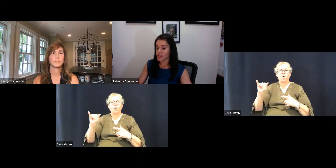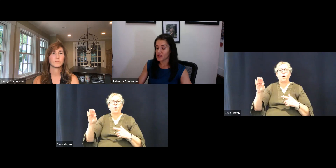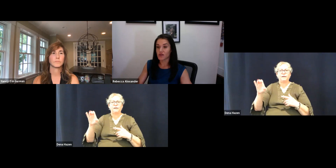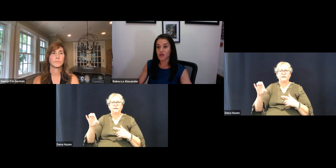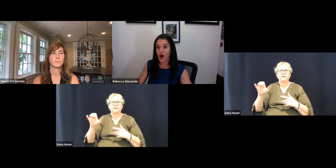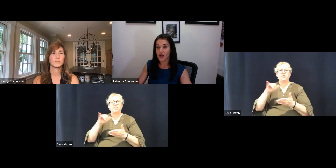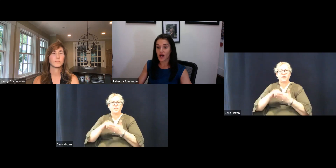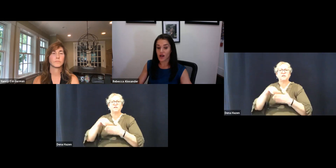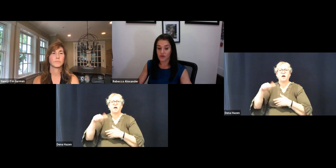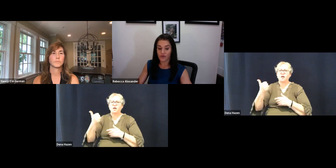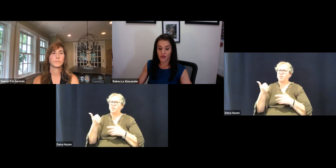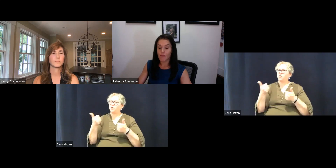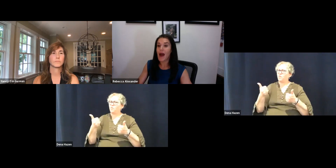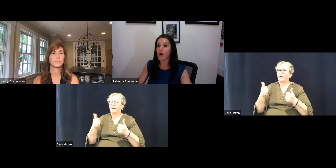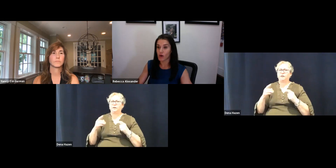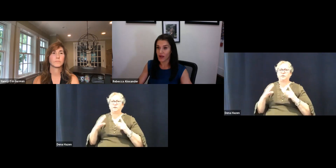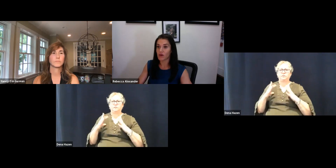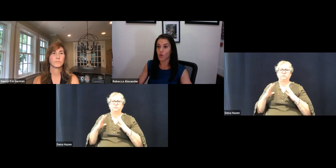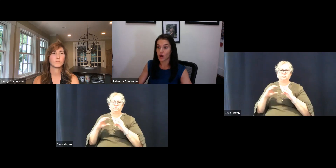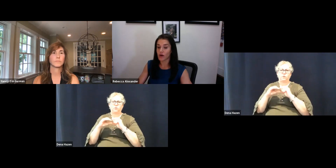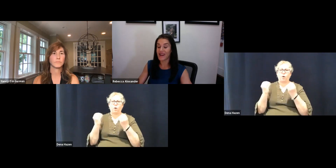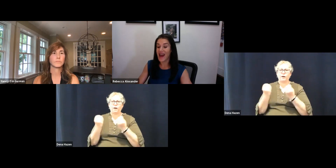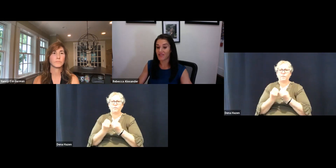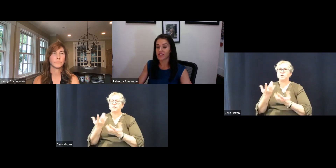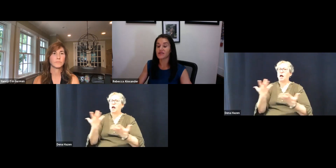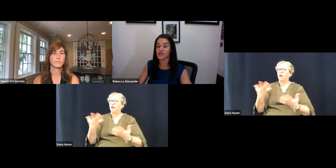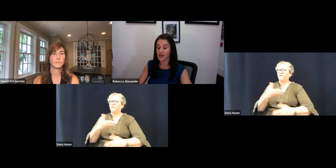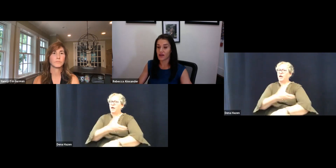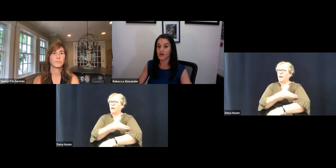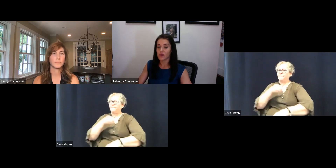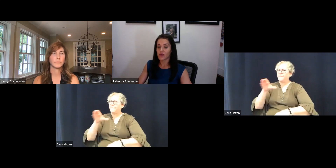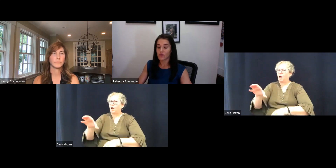that does a lot of empowerment work and advocacy